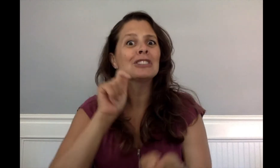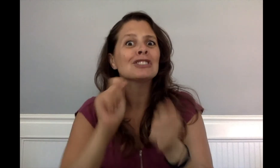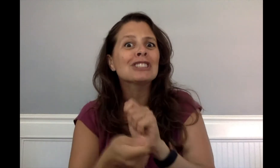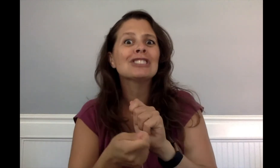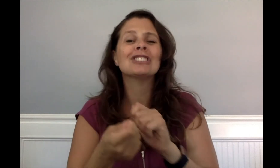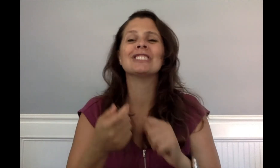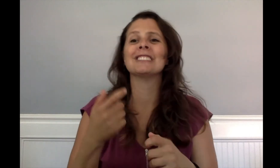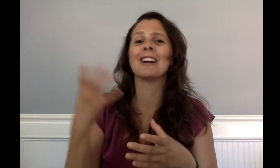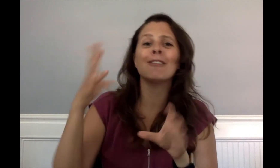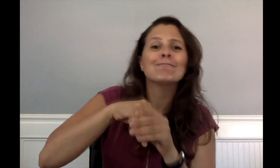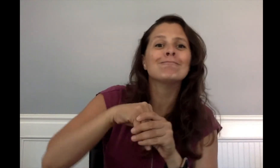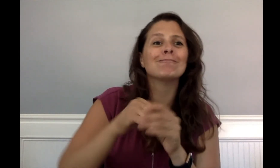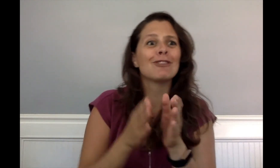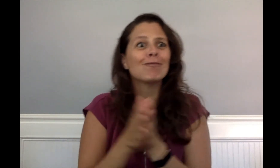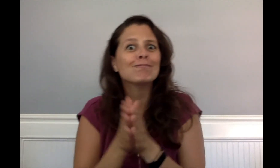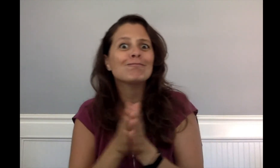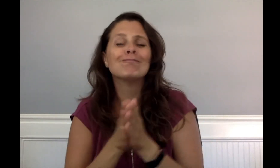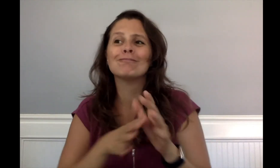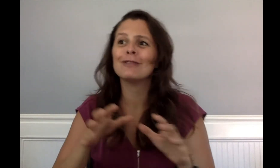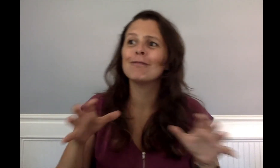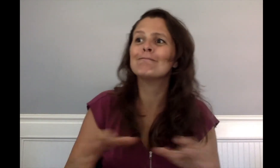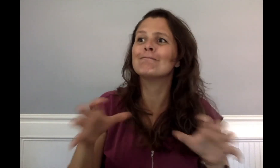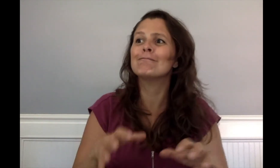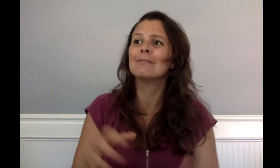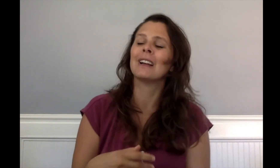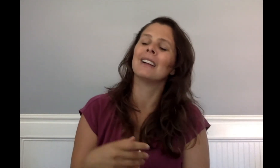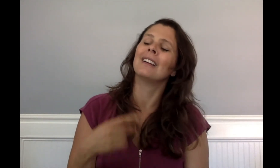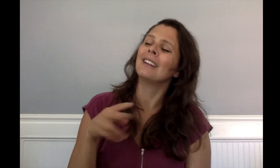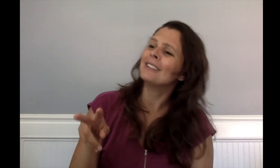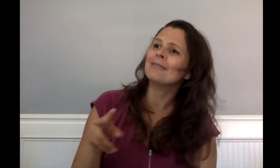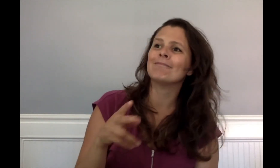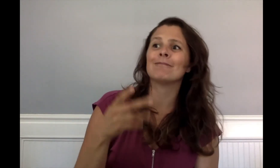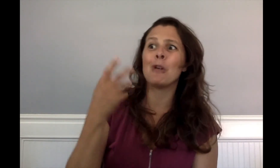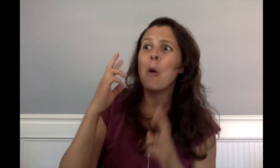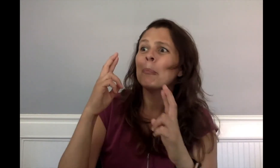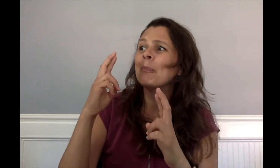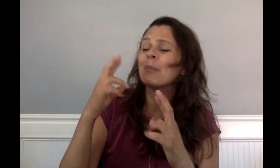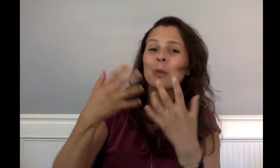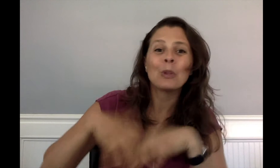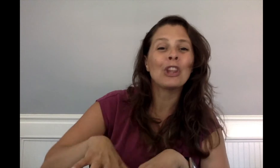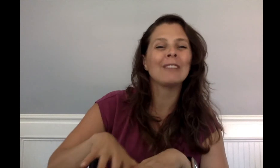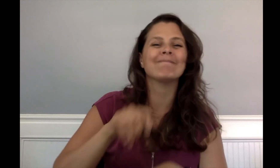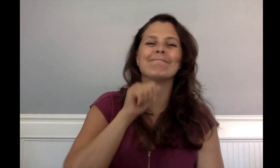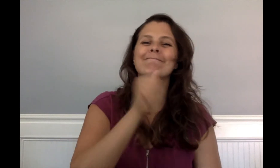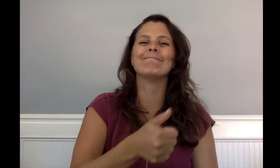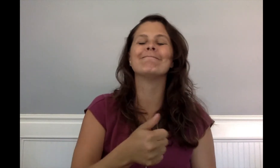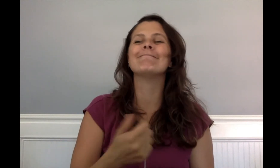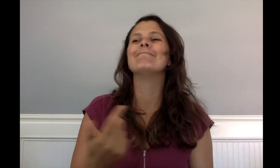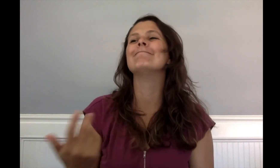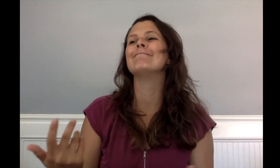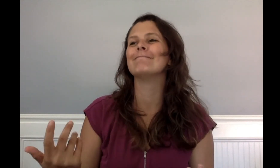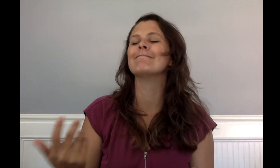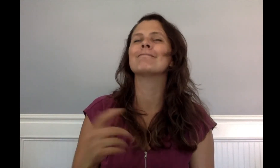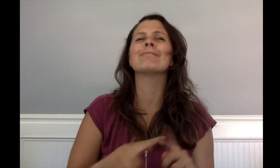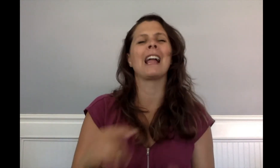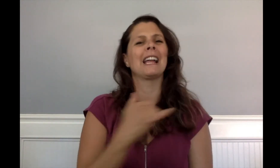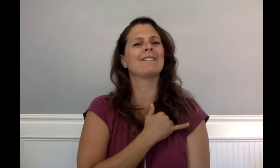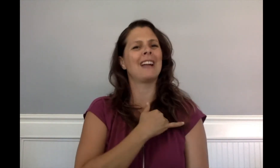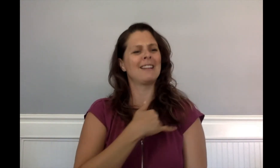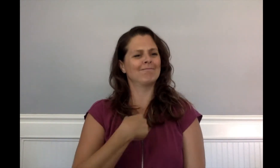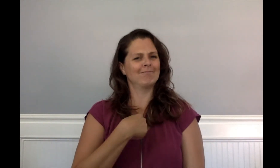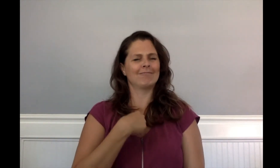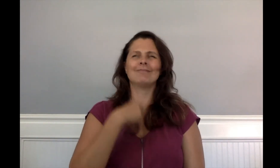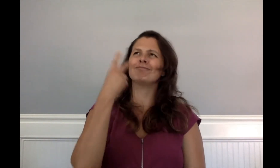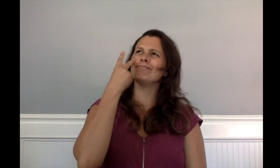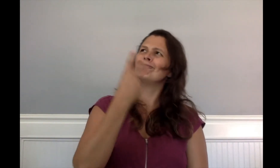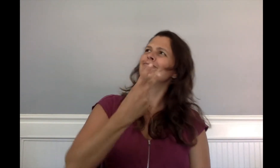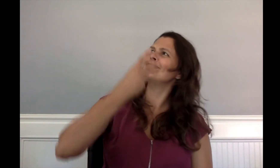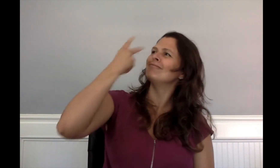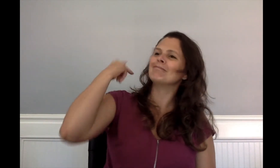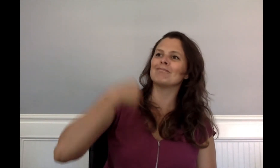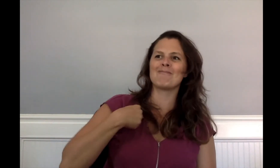to change," Yvette said. "i didn't think it would work.